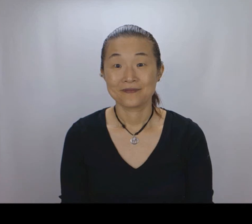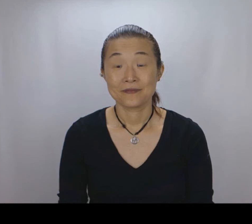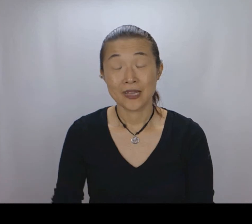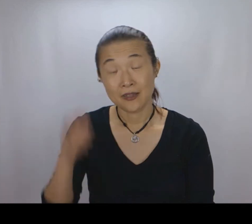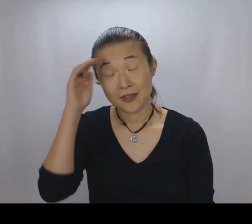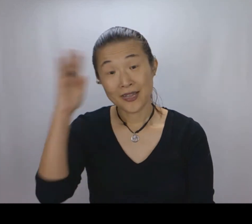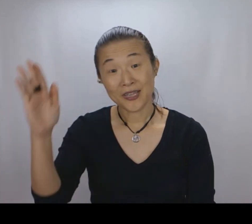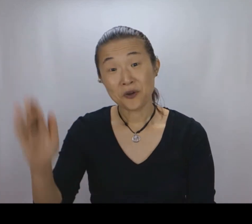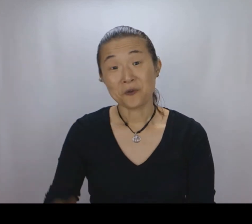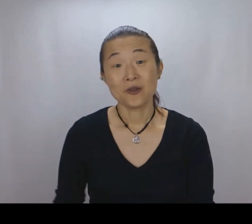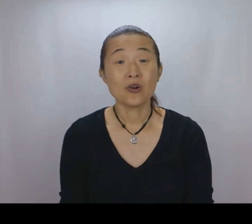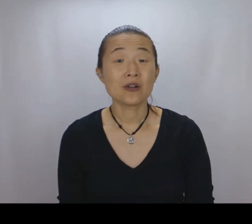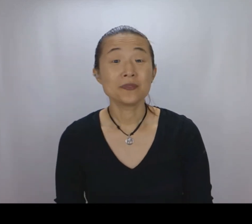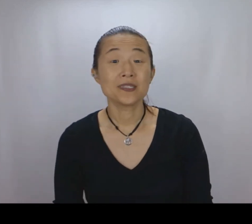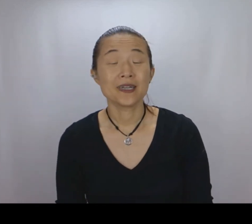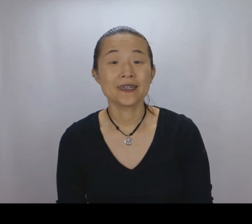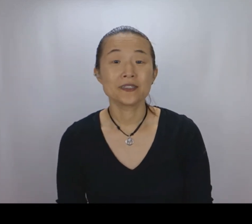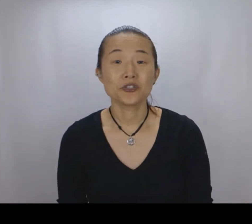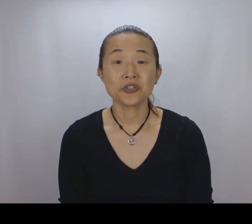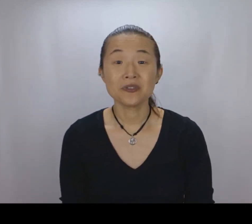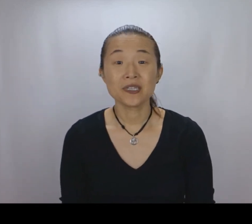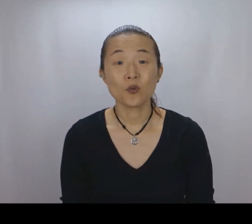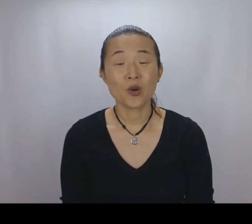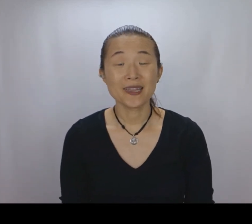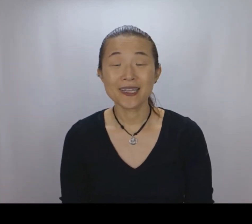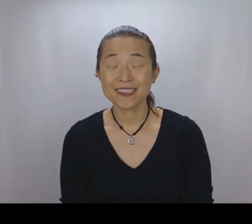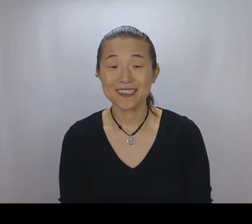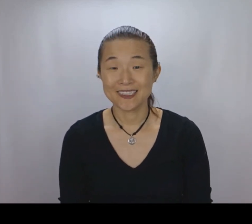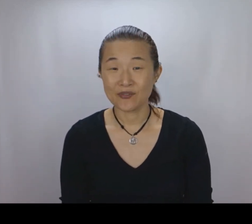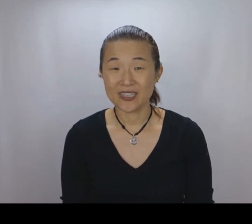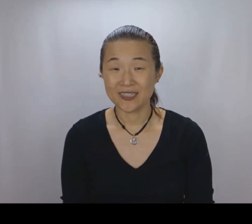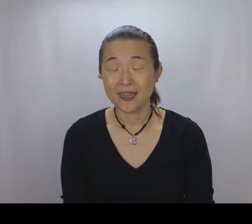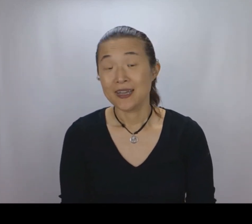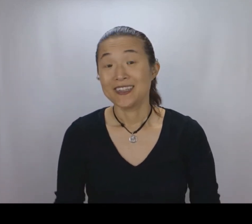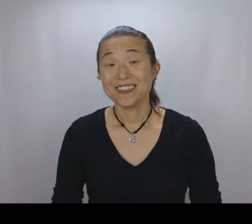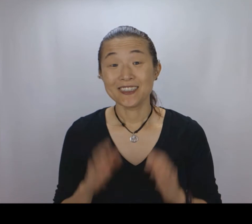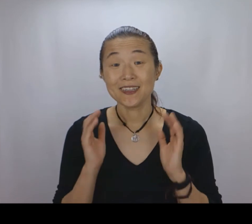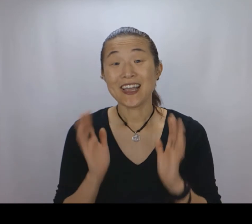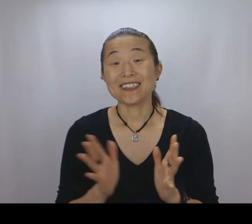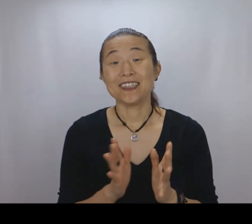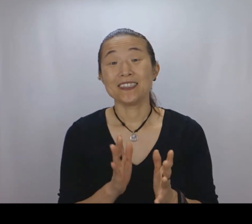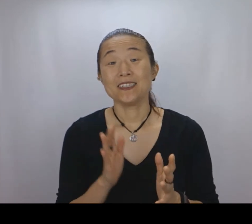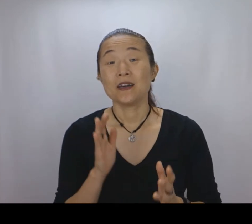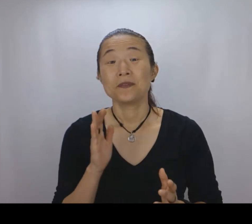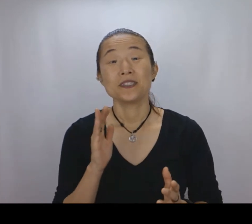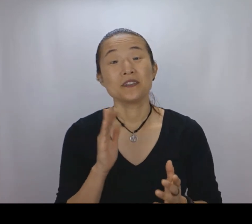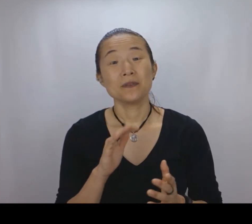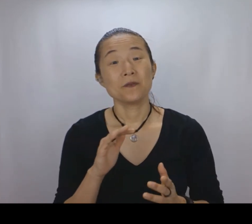Hello and welcome to Signing Social Unit 1 Lesson 7. This is the last lesson of this unit